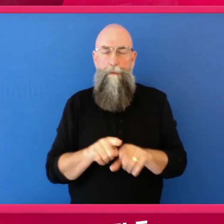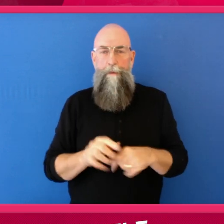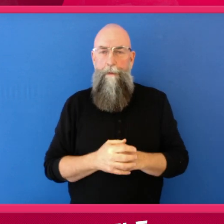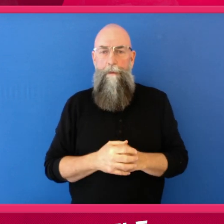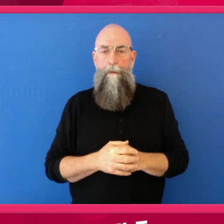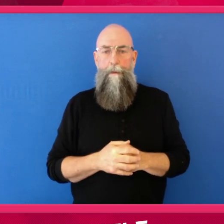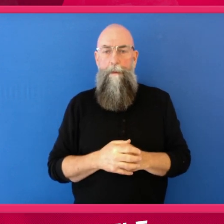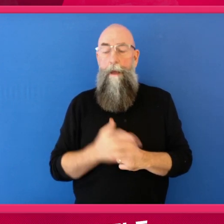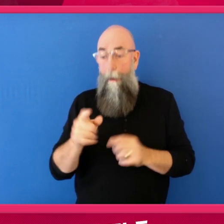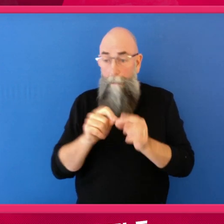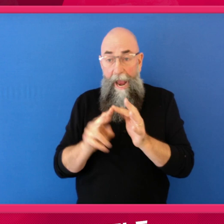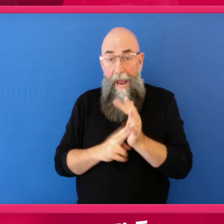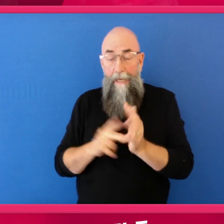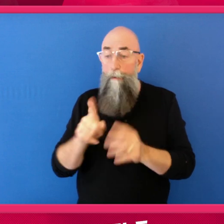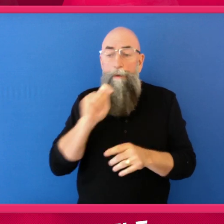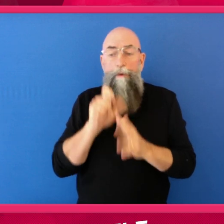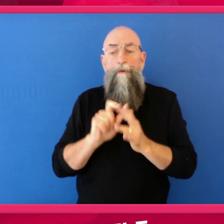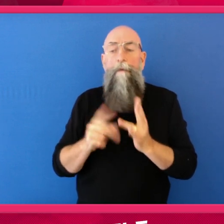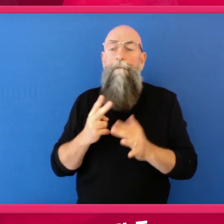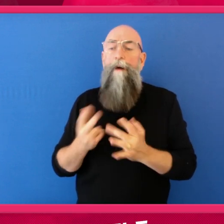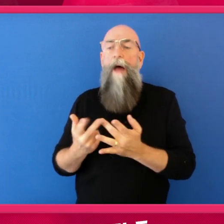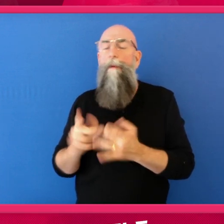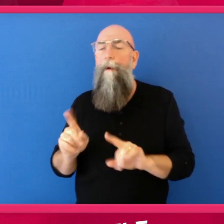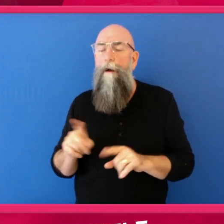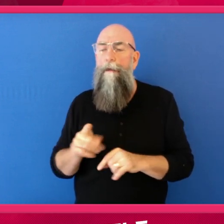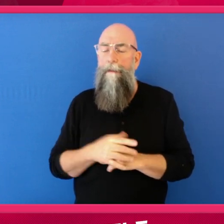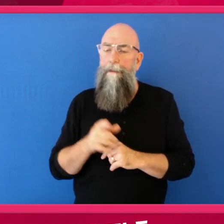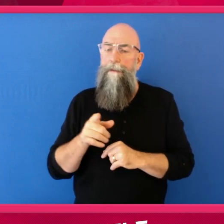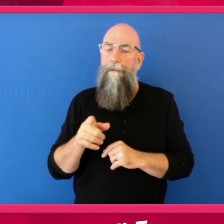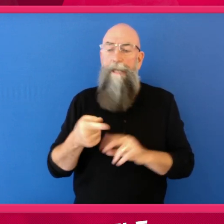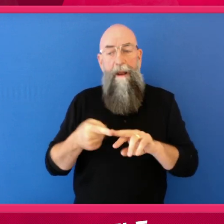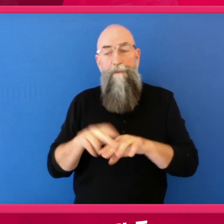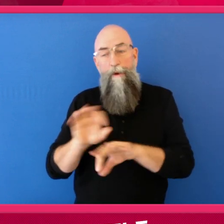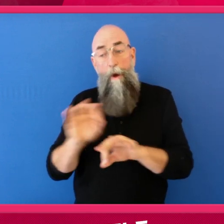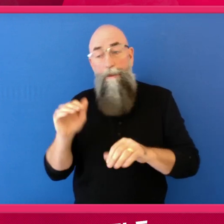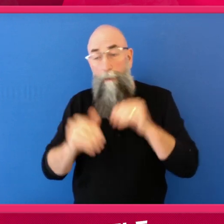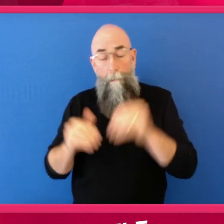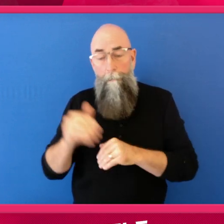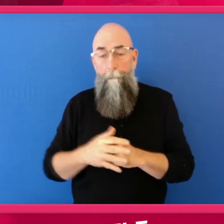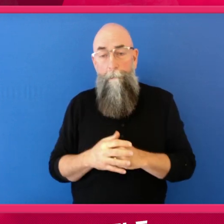Ben Popham Obviously, it's not an Olympic sport, but I do love my footy. I was playing it until